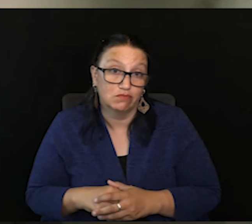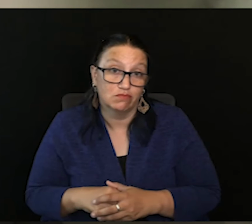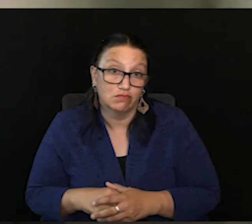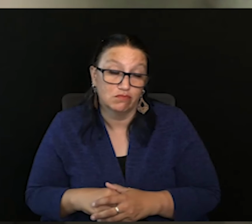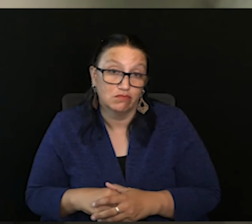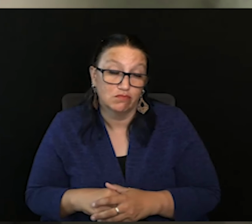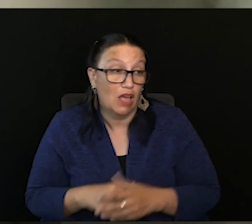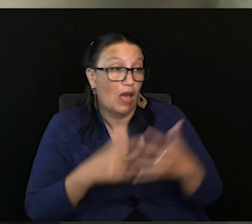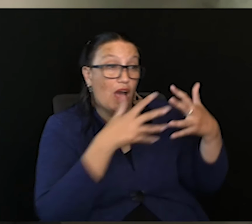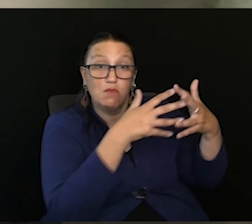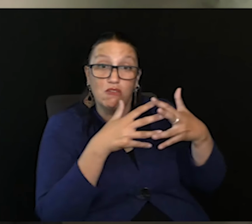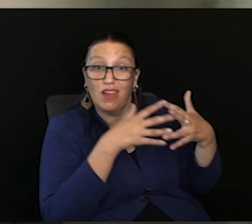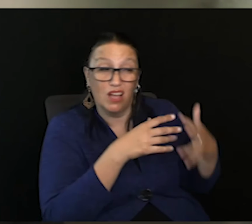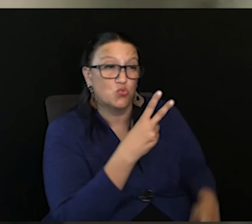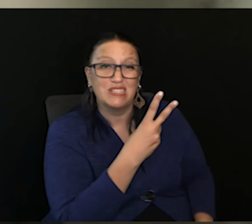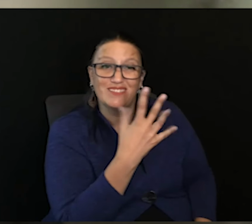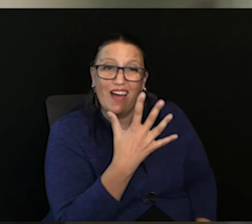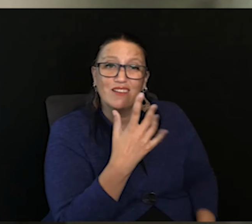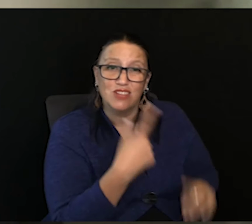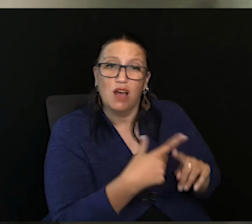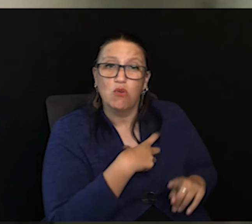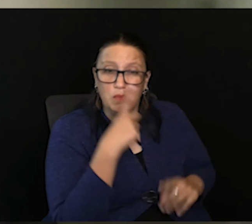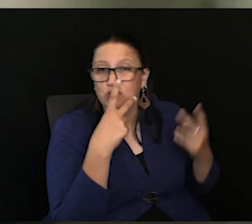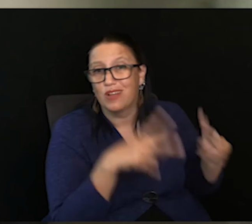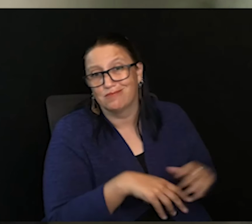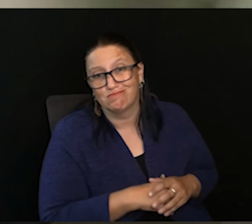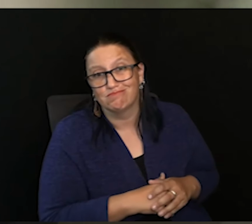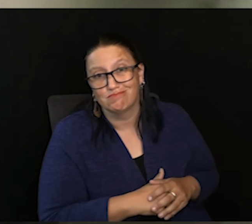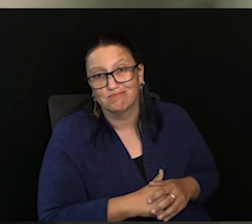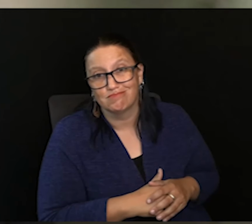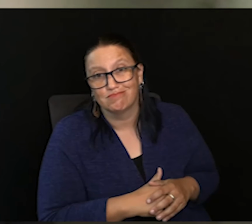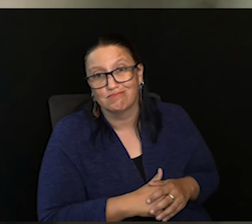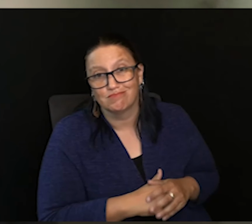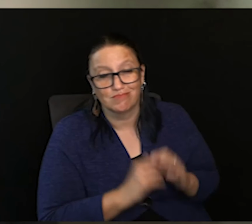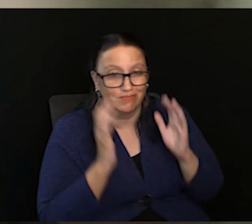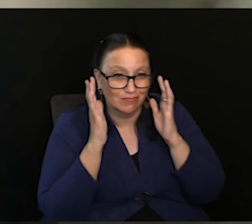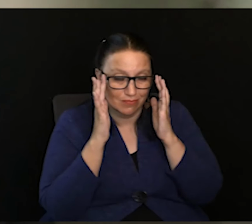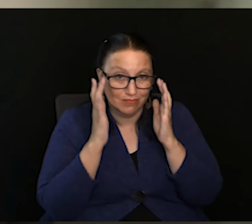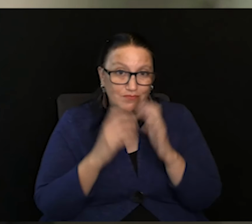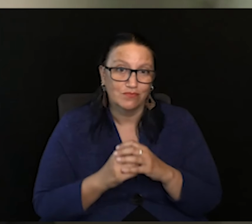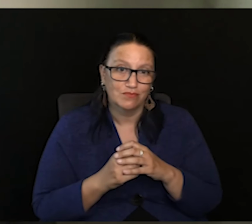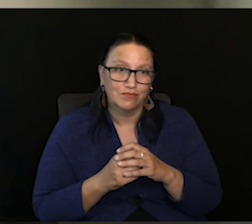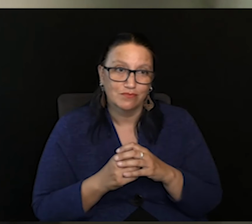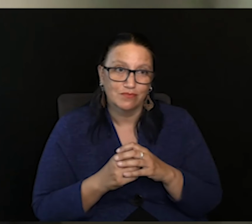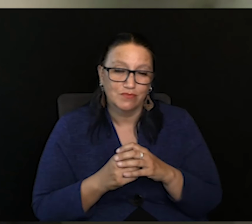of the rate of loss of life of the United States as an example. Or to put it in another way, roughly 45,000